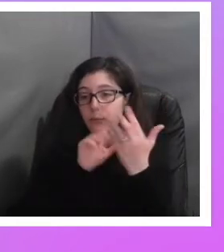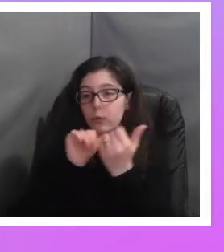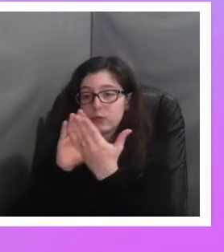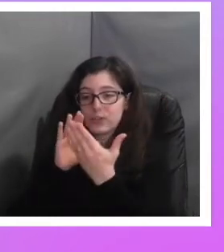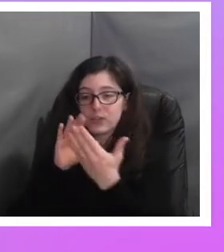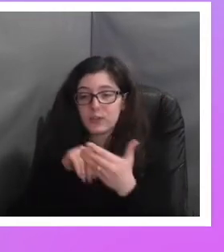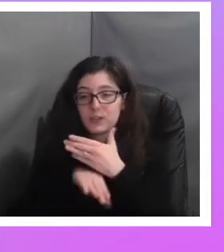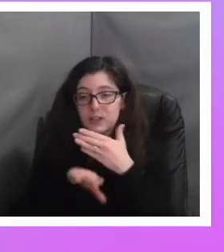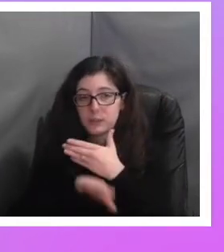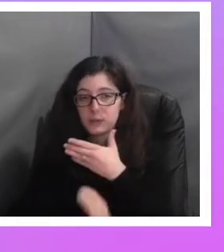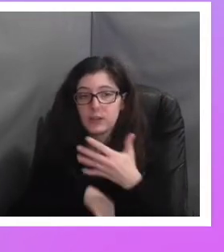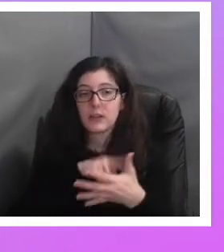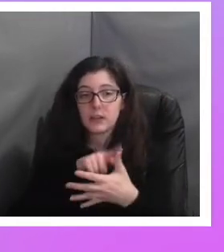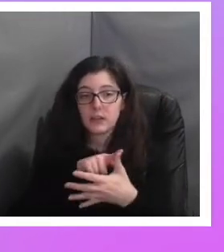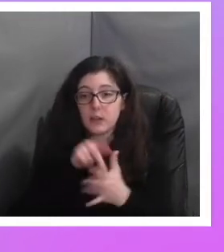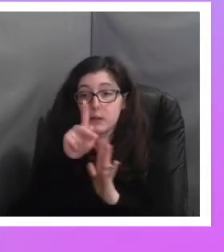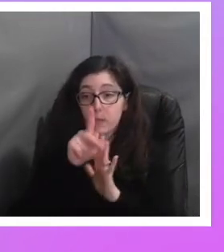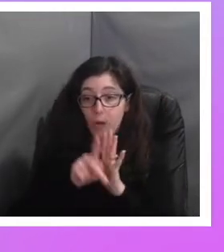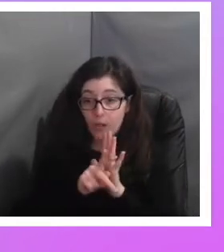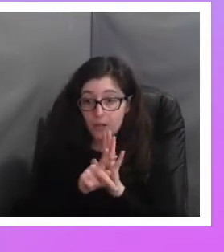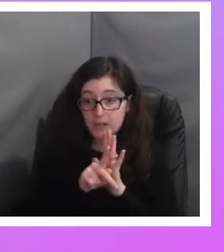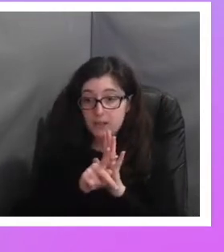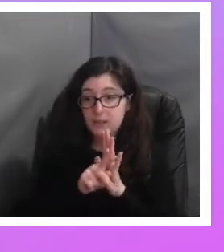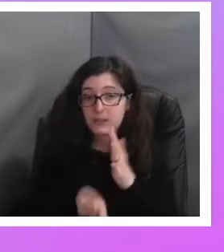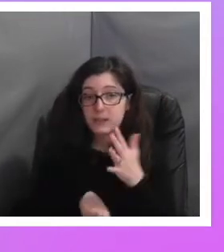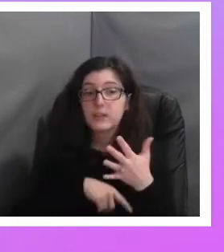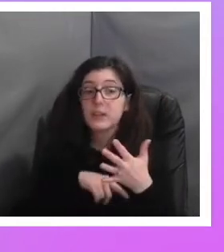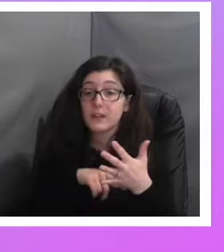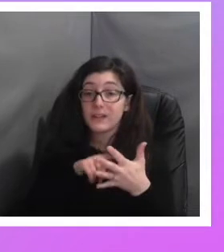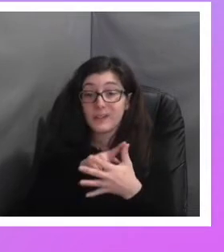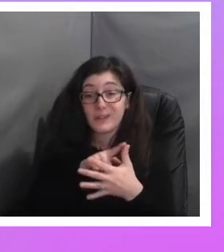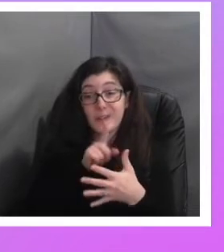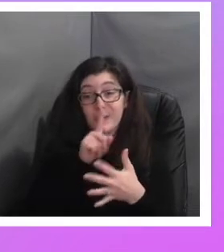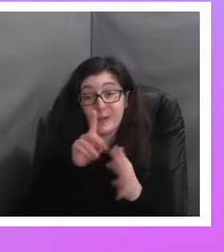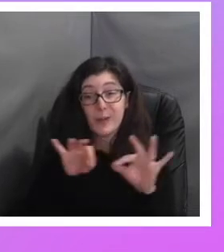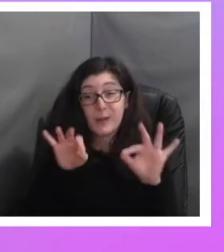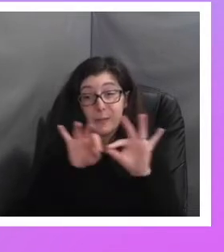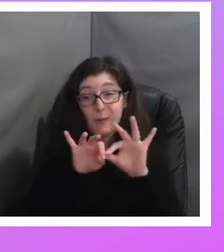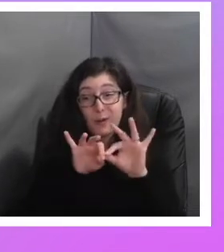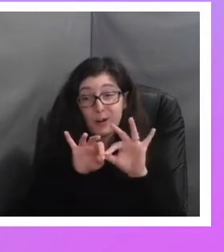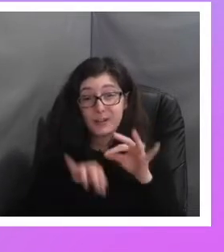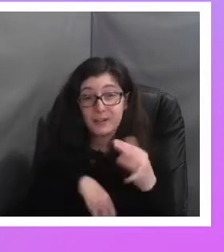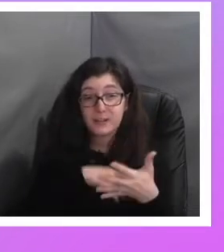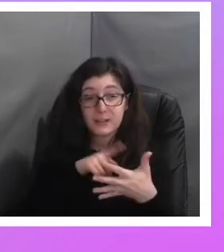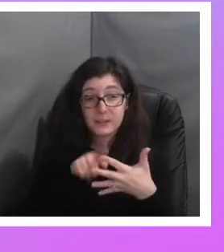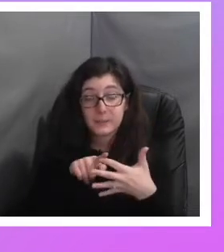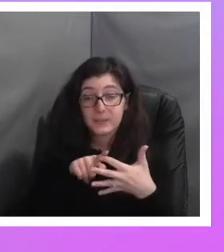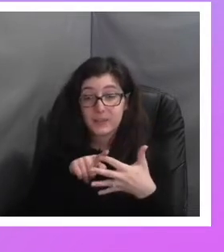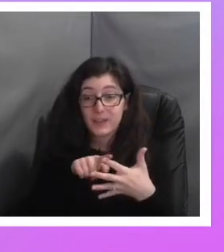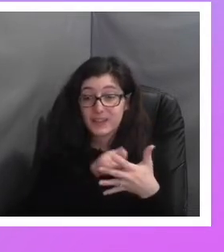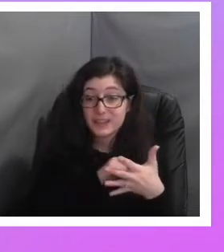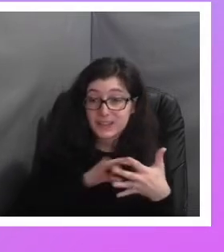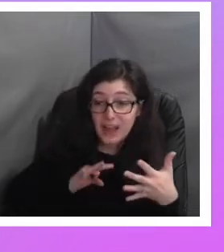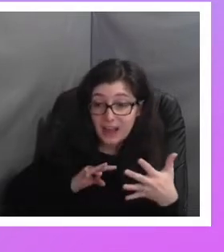So having accessibility policies, really important, having staffing and training.